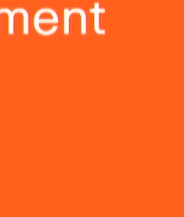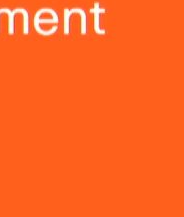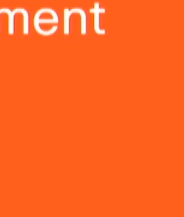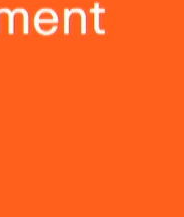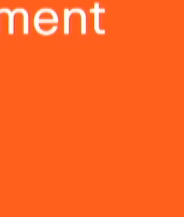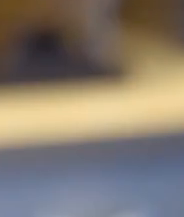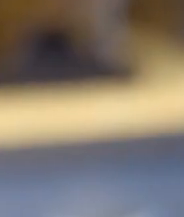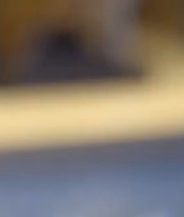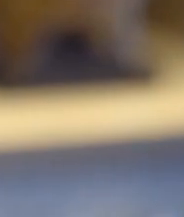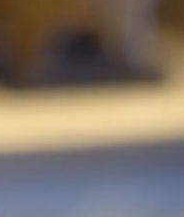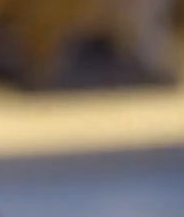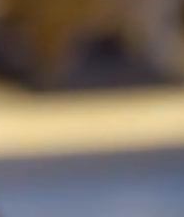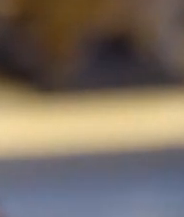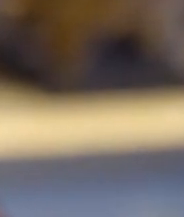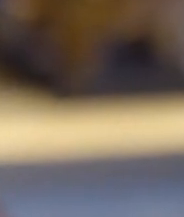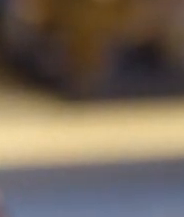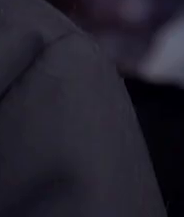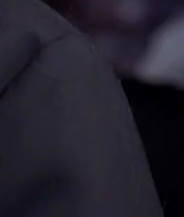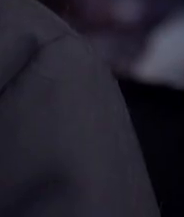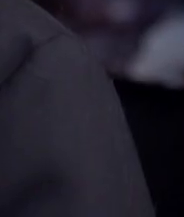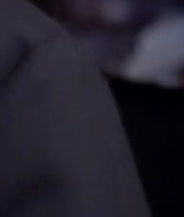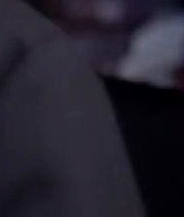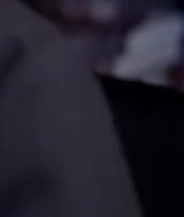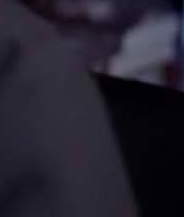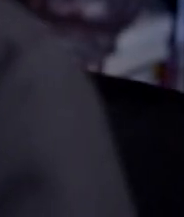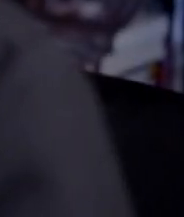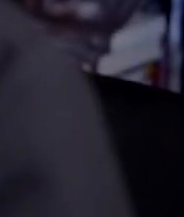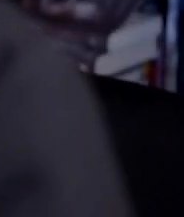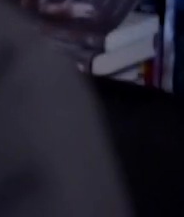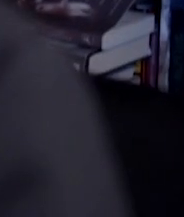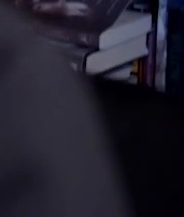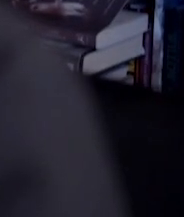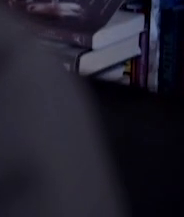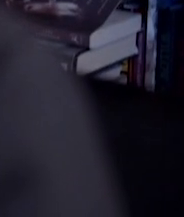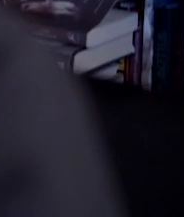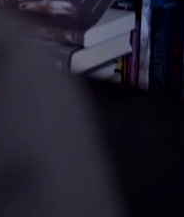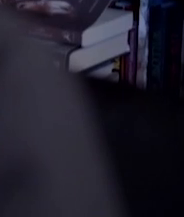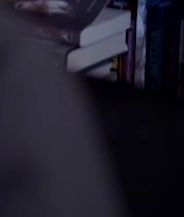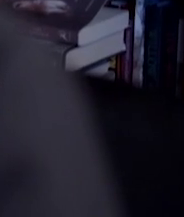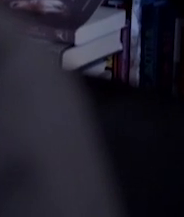I feel deeply honoured and really humbled to receive this award, Lifetime Achievement in Literature.